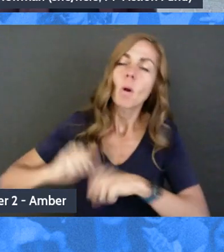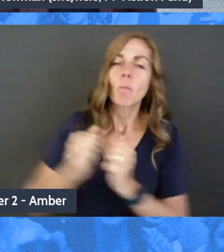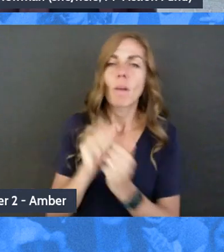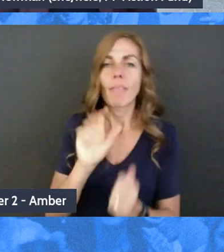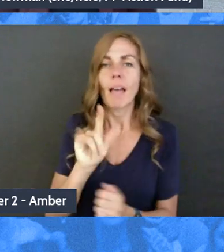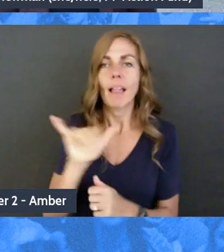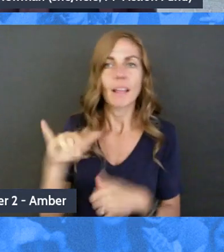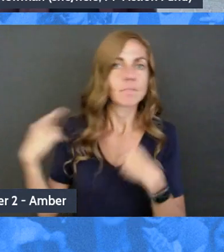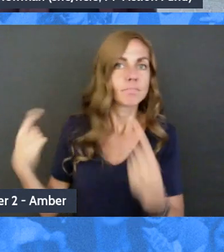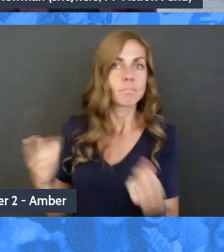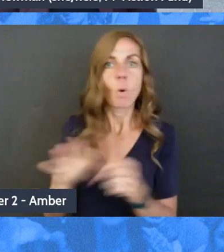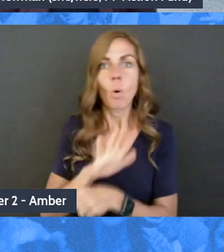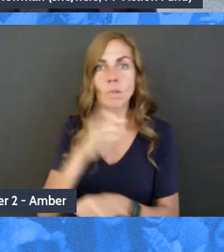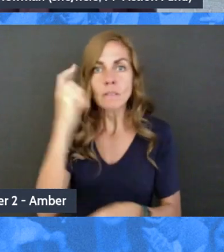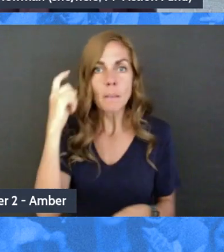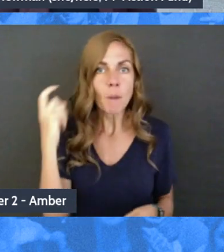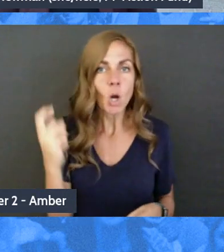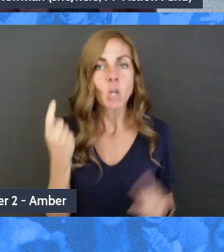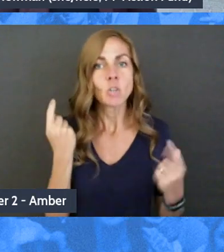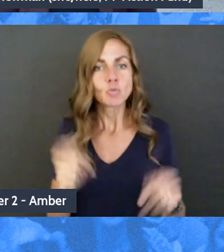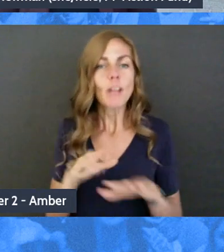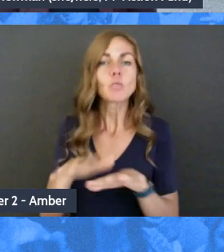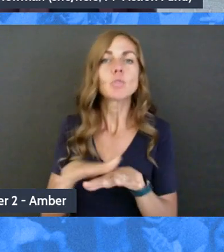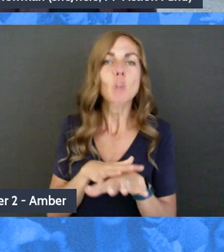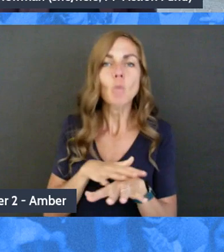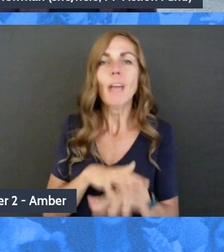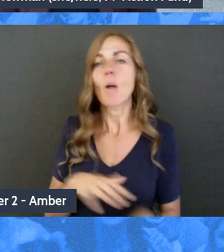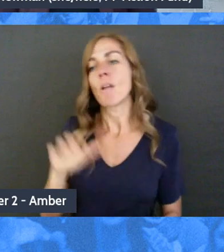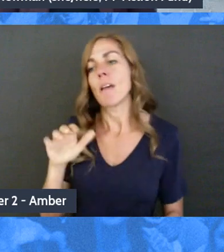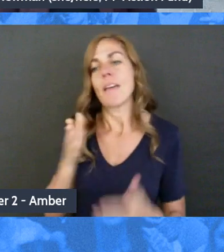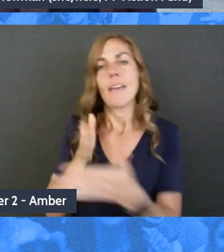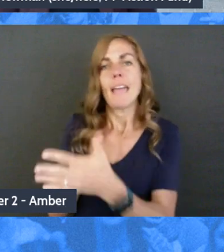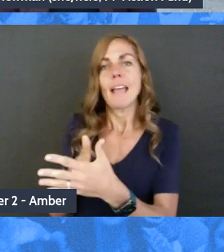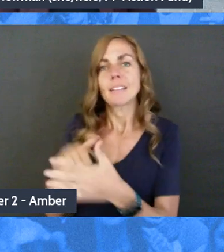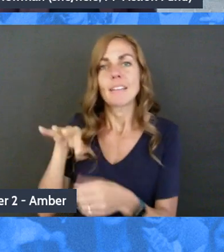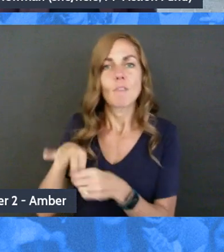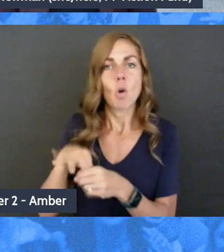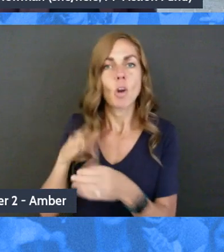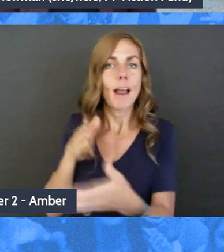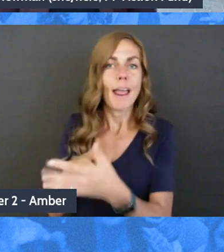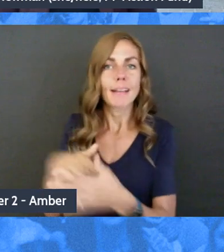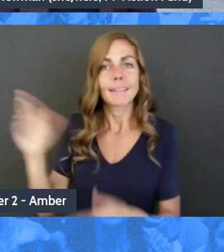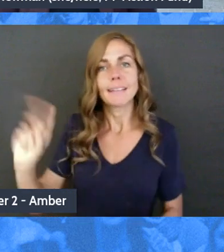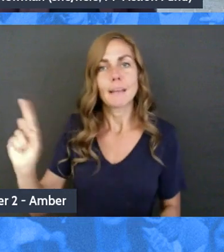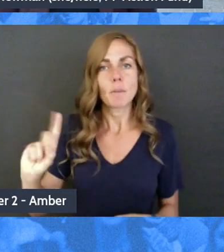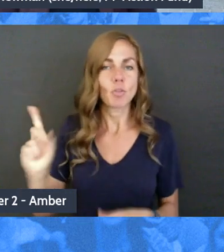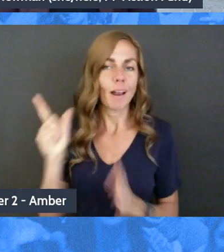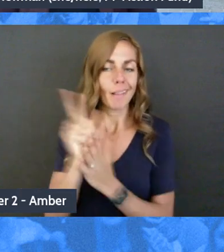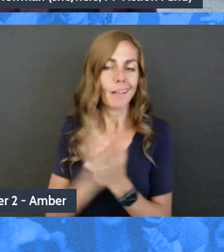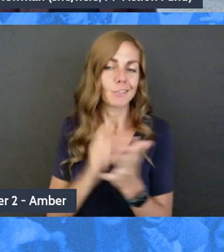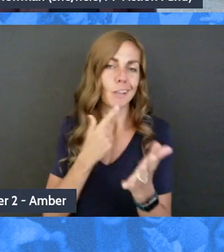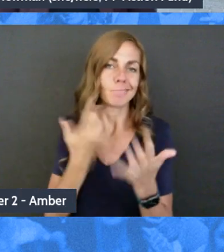to slow down anti-voter, anti-democratic legislation that ended up passing and the same anti-voter legislators